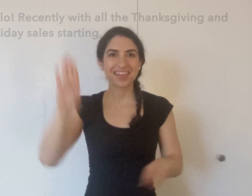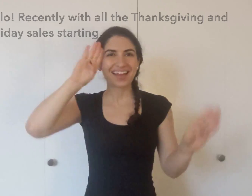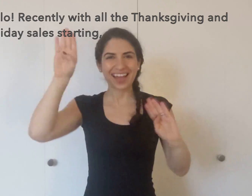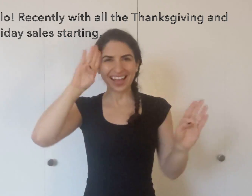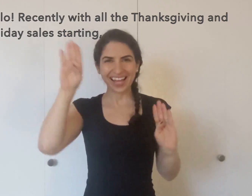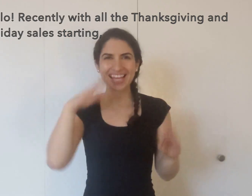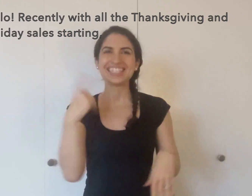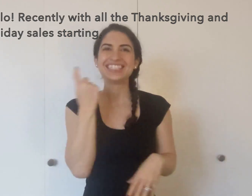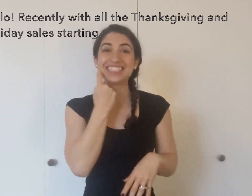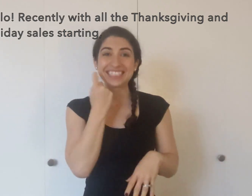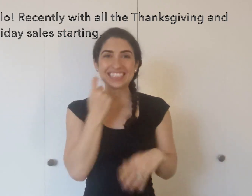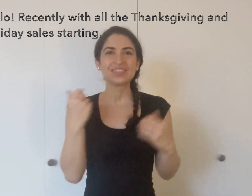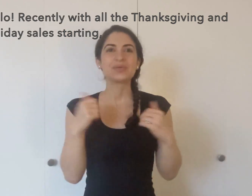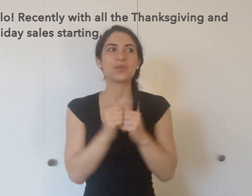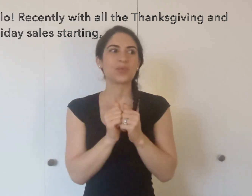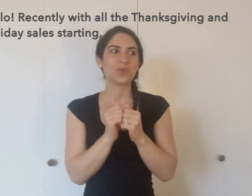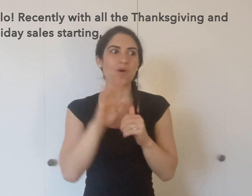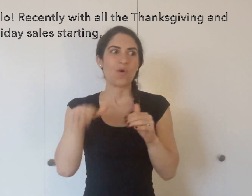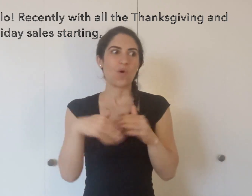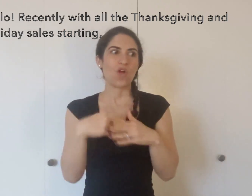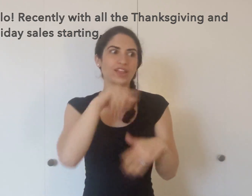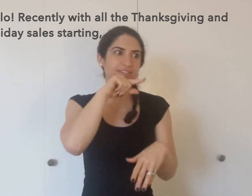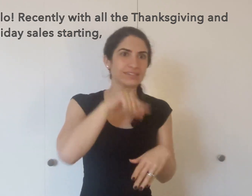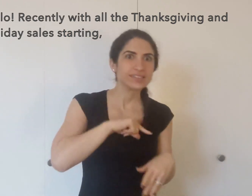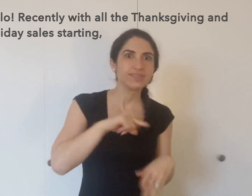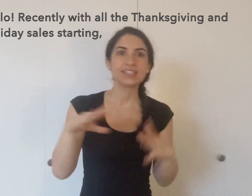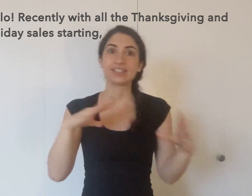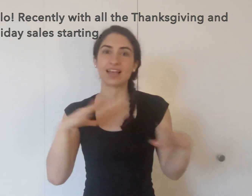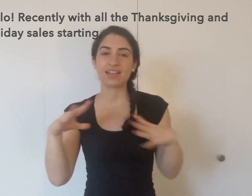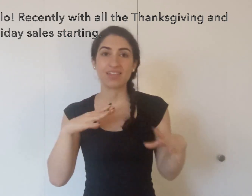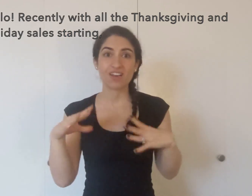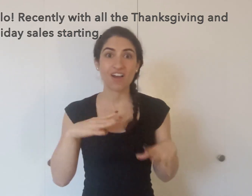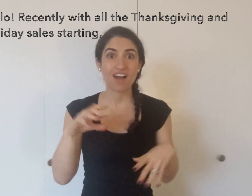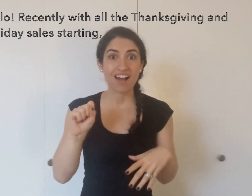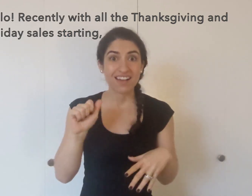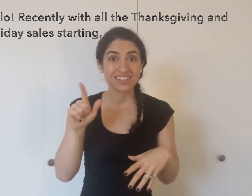Hello! Recently, with all the Thanksgiving and Holiday sales starting,